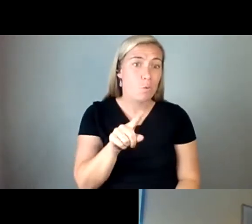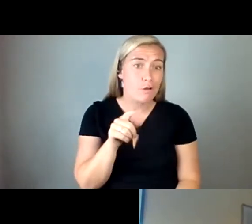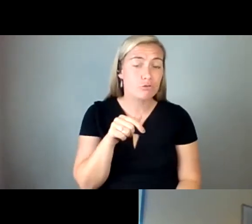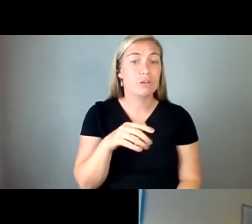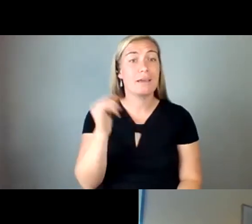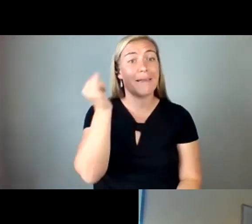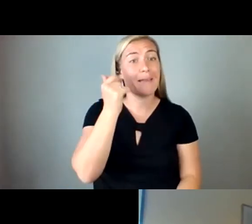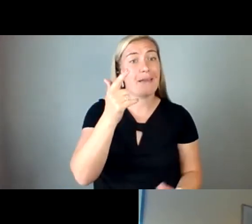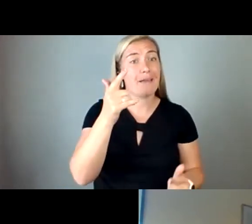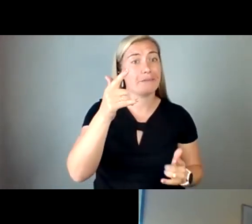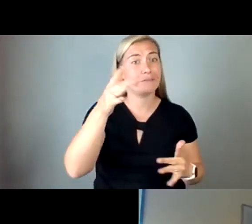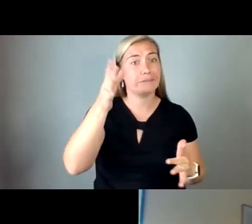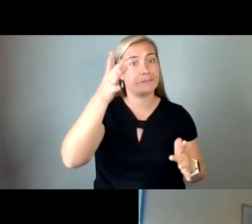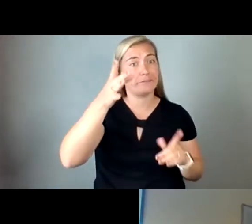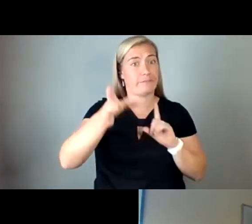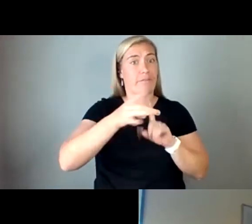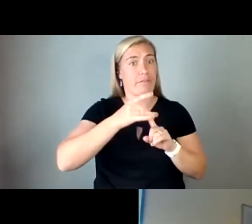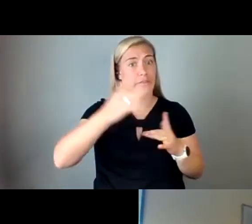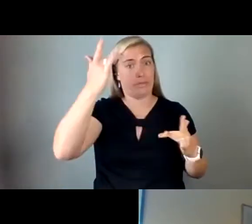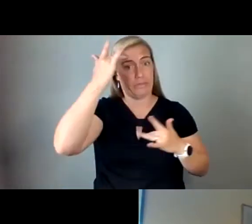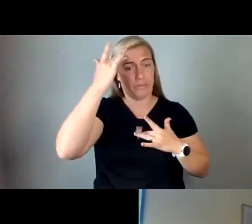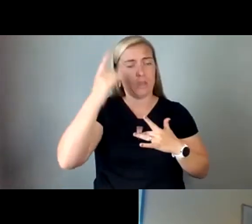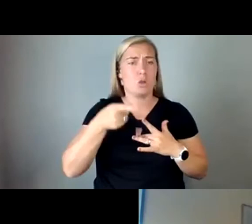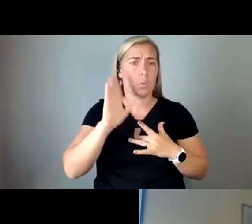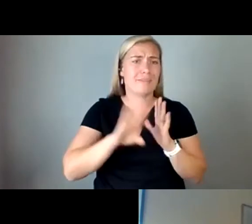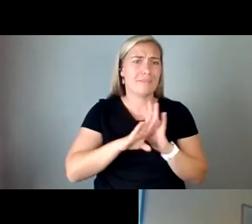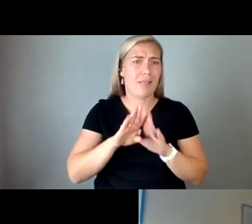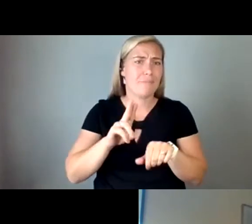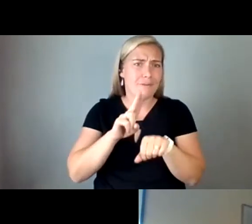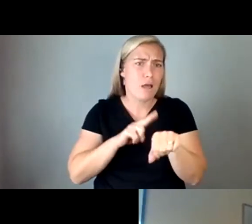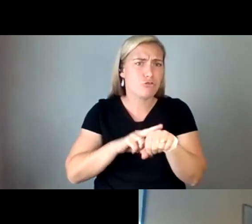something you do develop natural immunity after you've recovered from that infection.